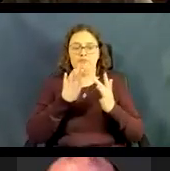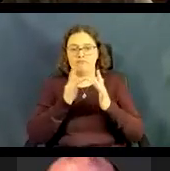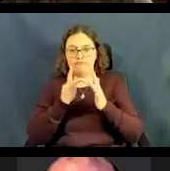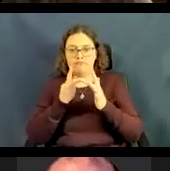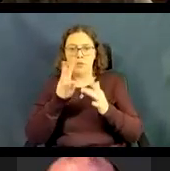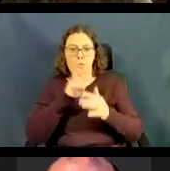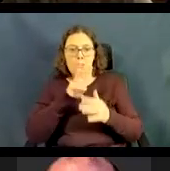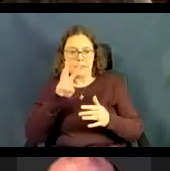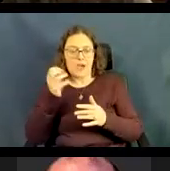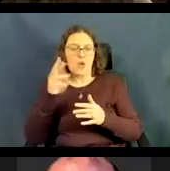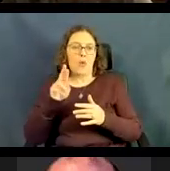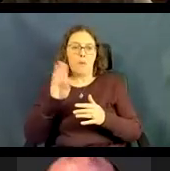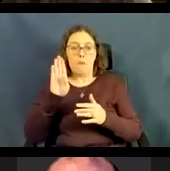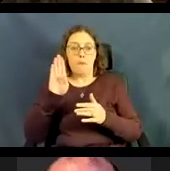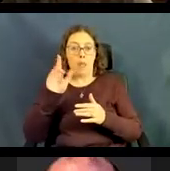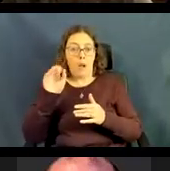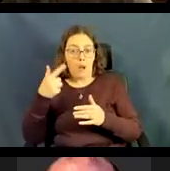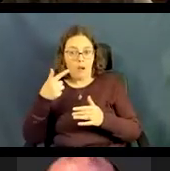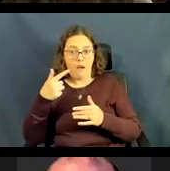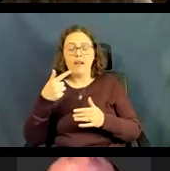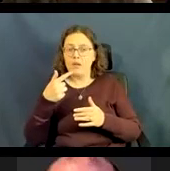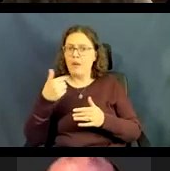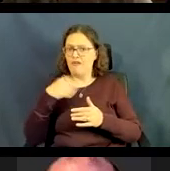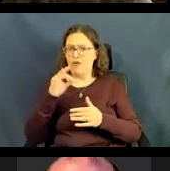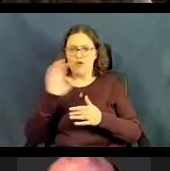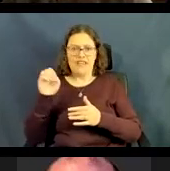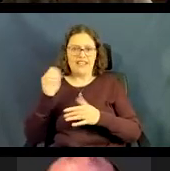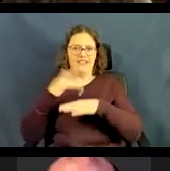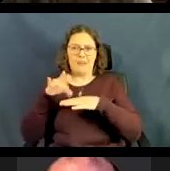If you cohere all the way to the right and click on the carrots, all of the pages are listed for you.